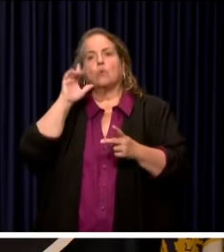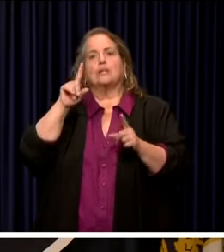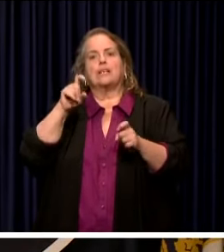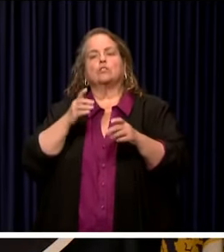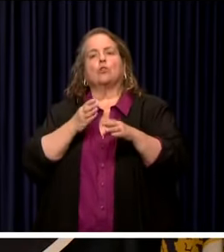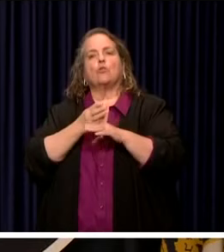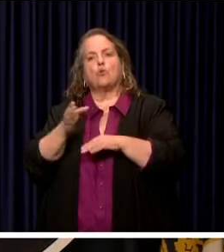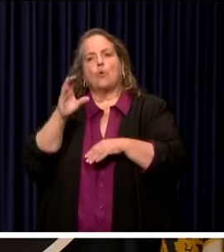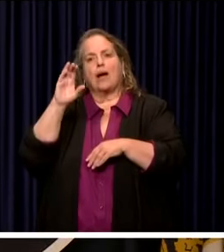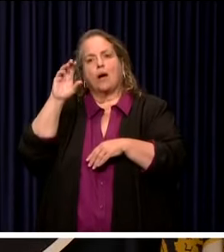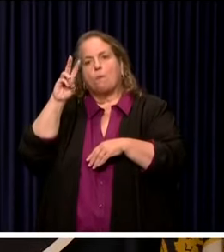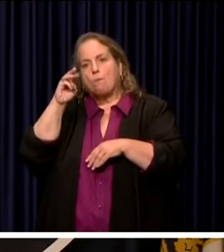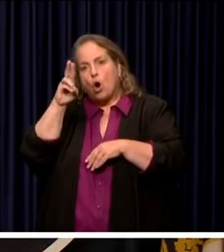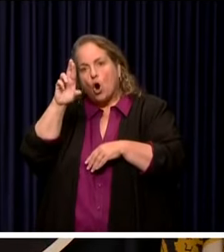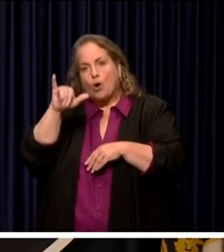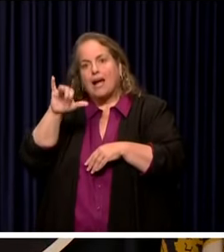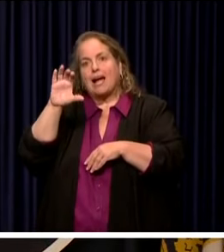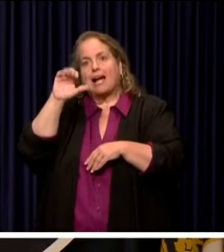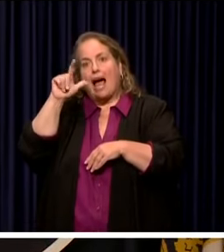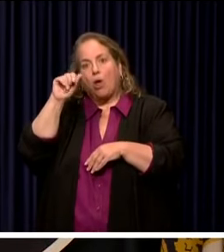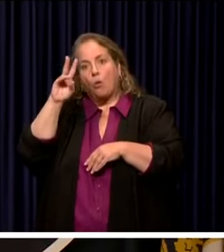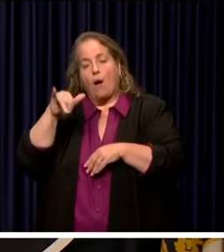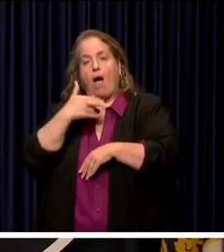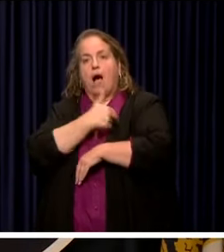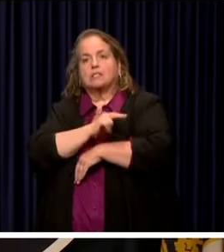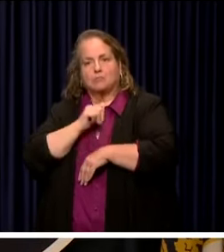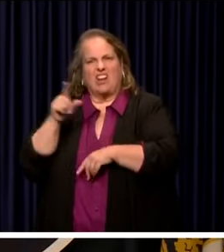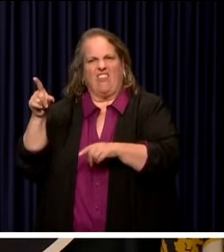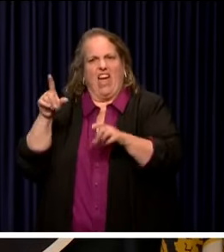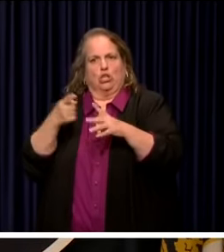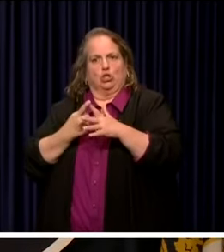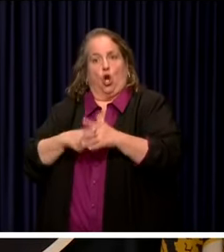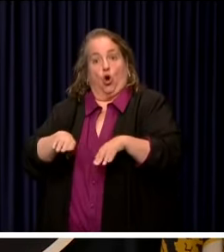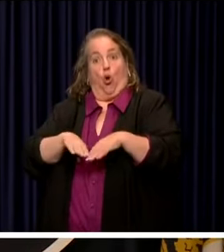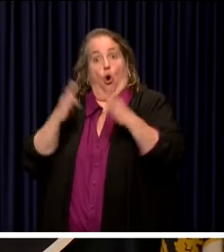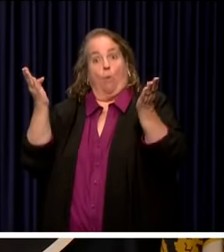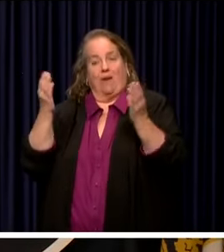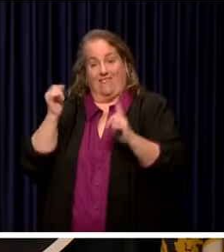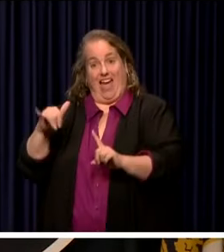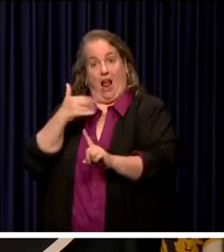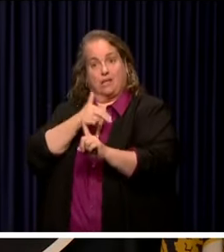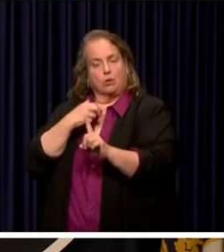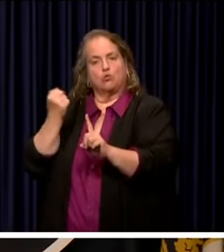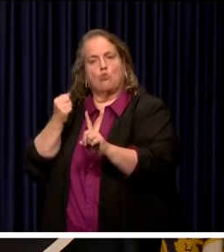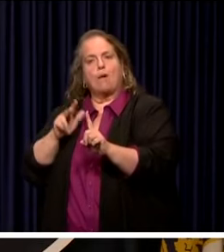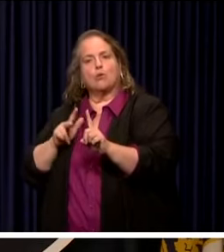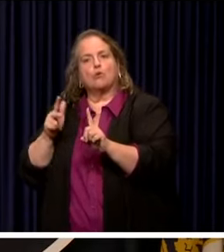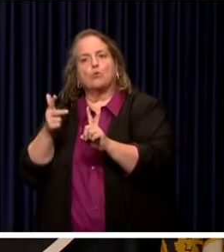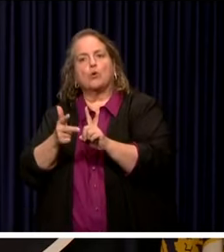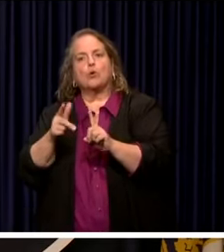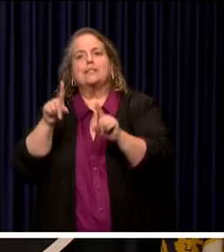WE HAVE THAT INFORMATION UP AND ON OUR WEBSITE SO PEOPLE CAN SEE IT.